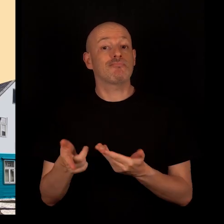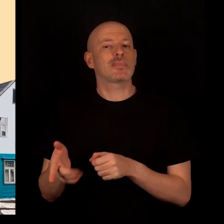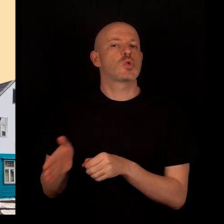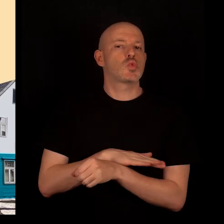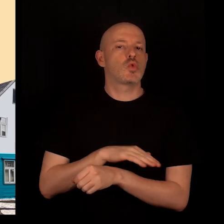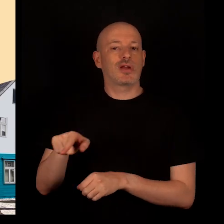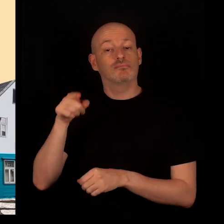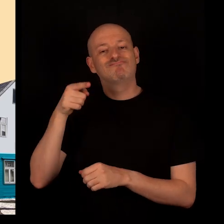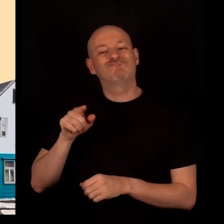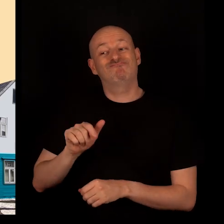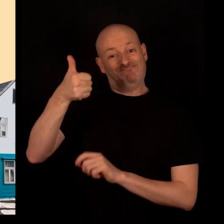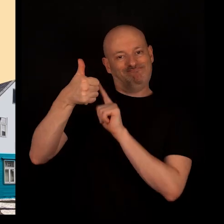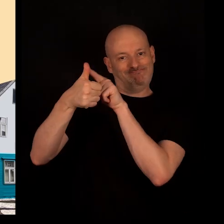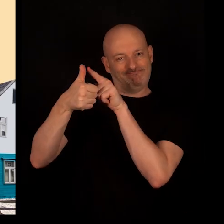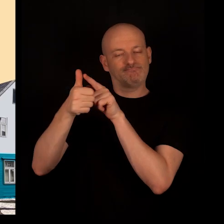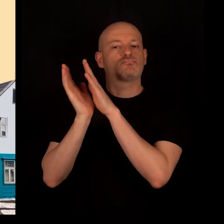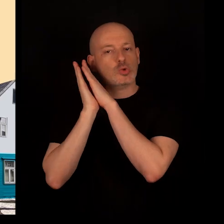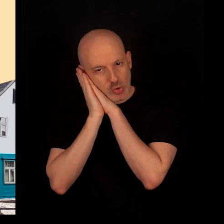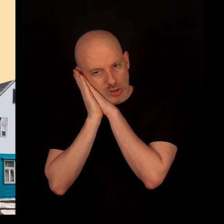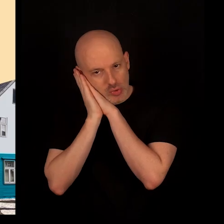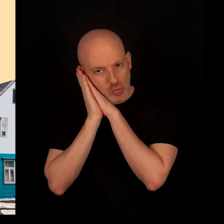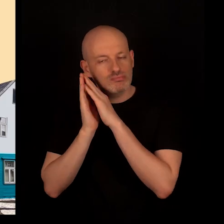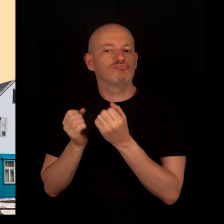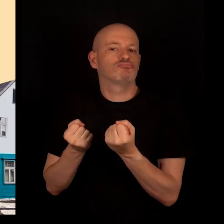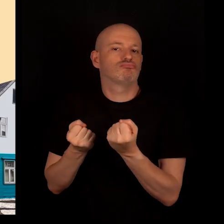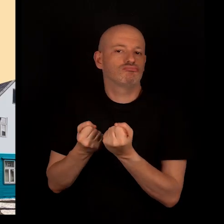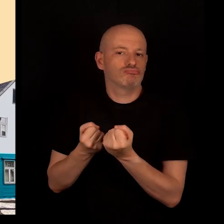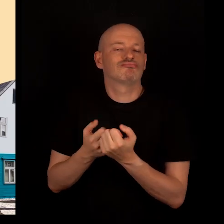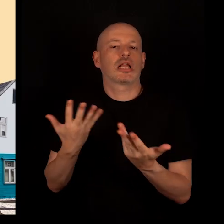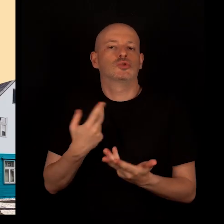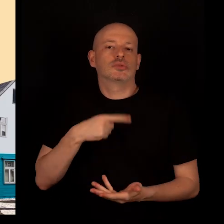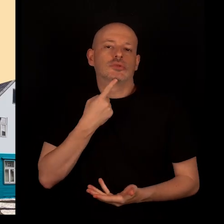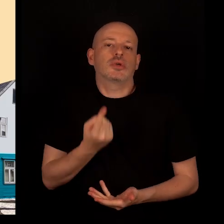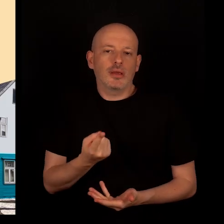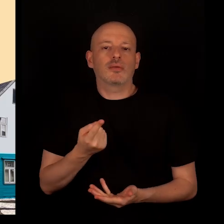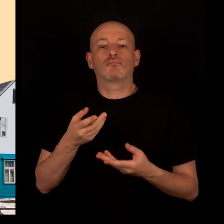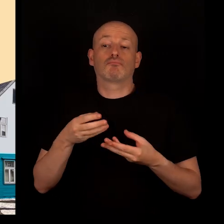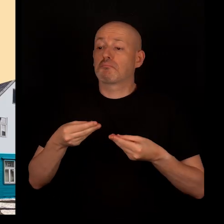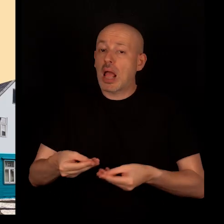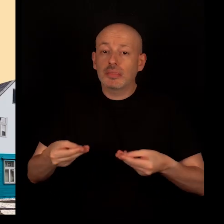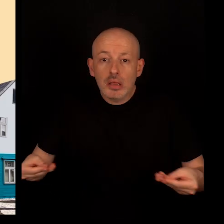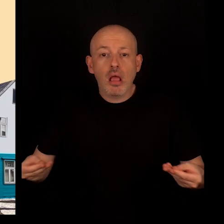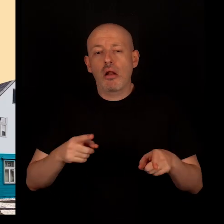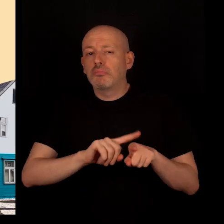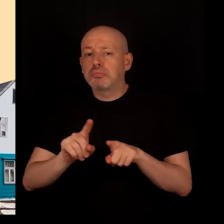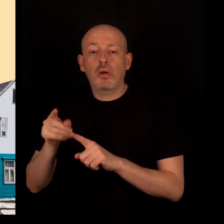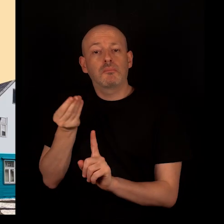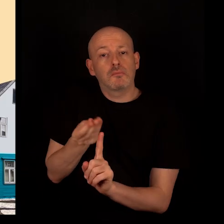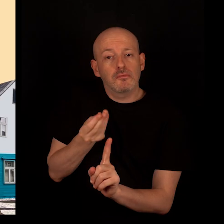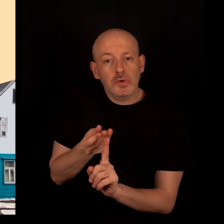And this is to cover firstly the accommodation, financially support as we say and then any equipment or mentor fees, etc.